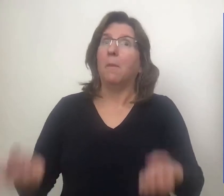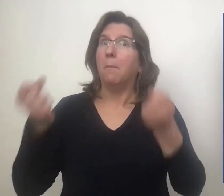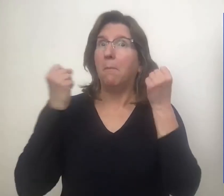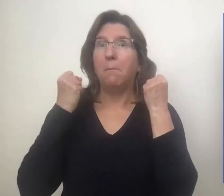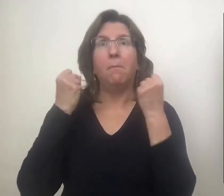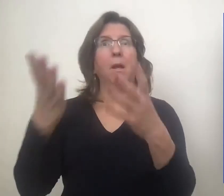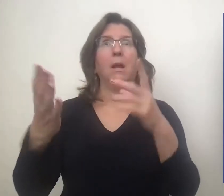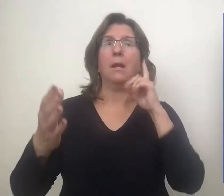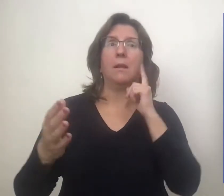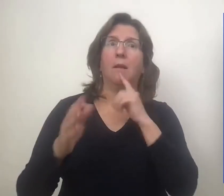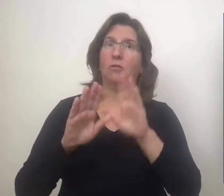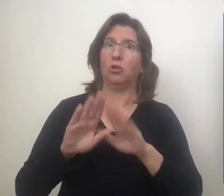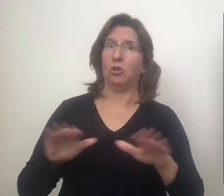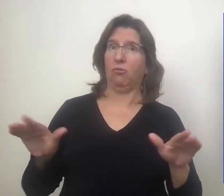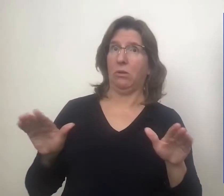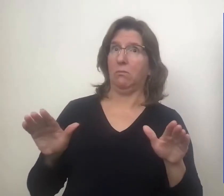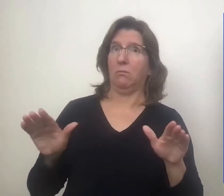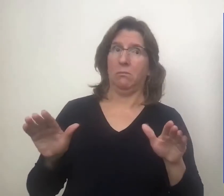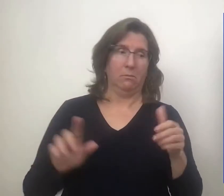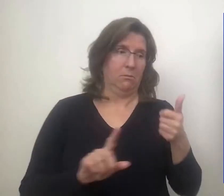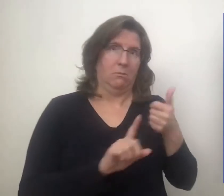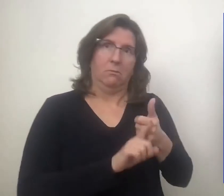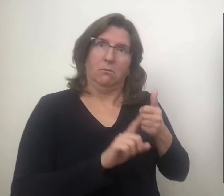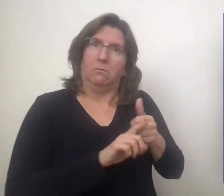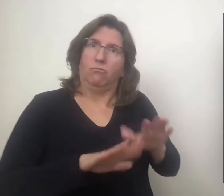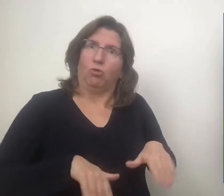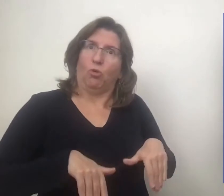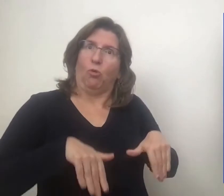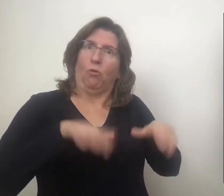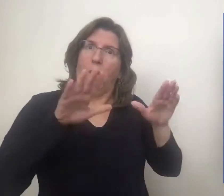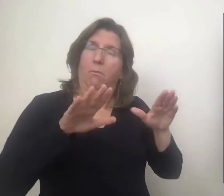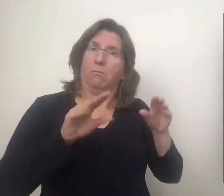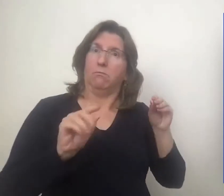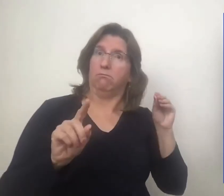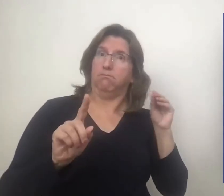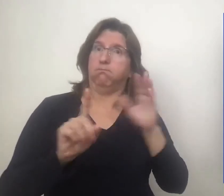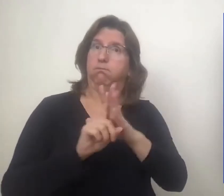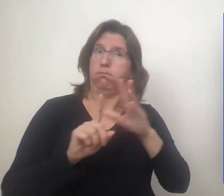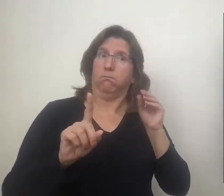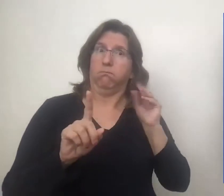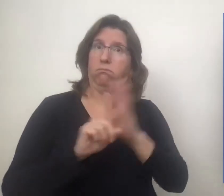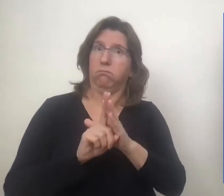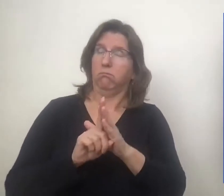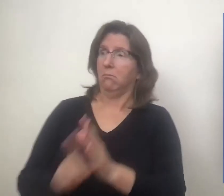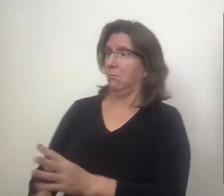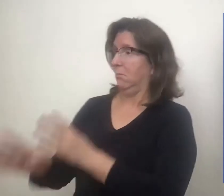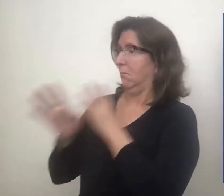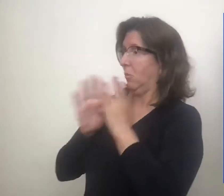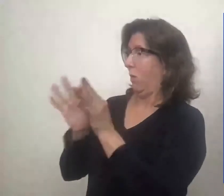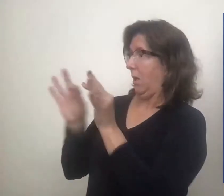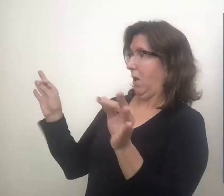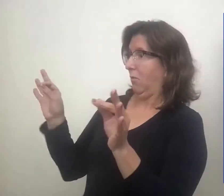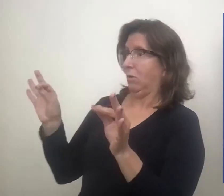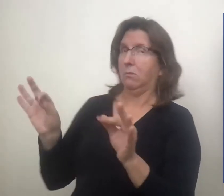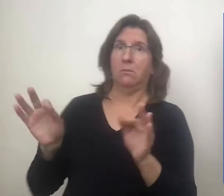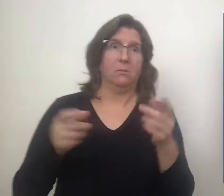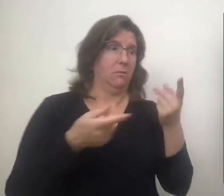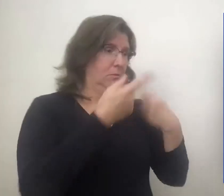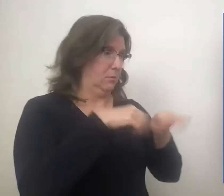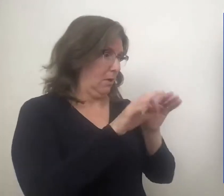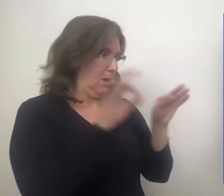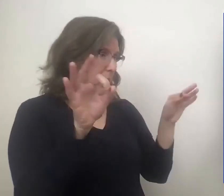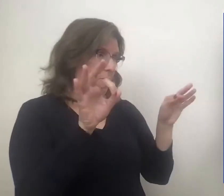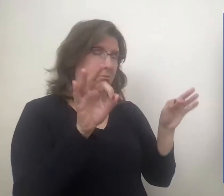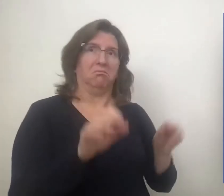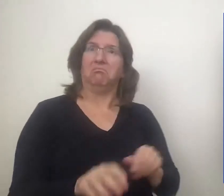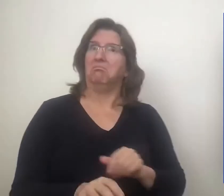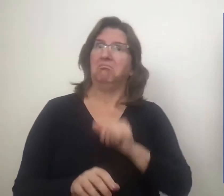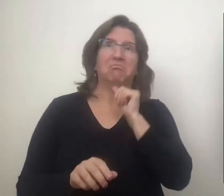Many deaf children are not provided quality, consistent, exposure to language,